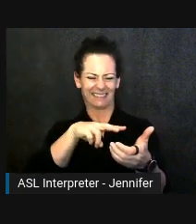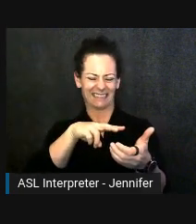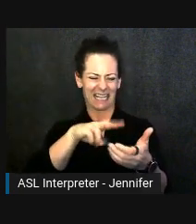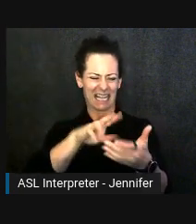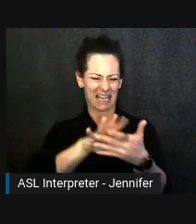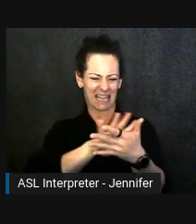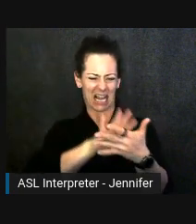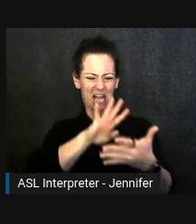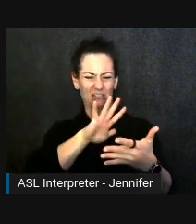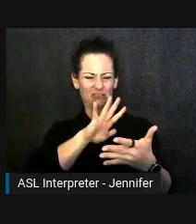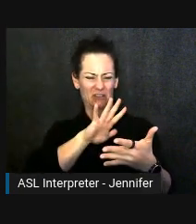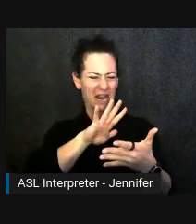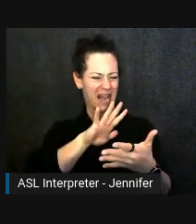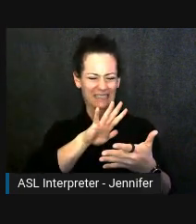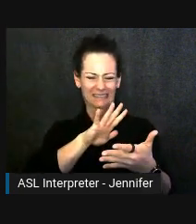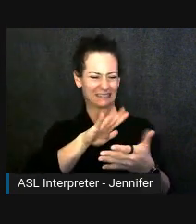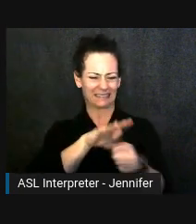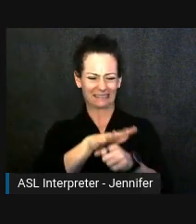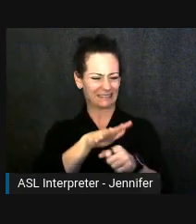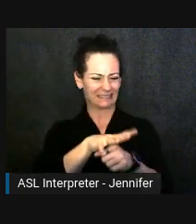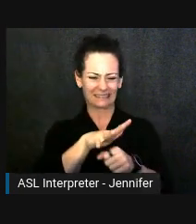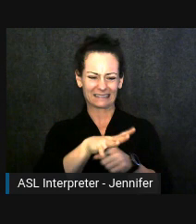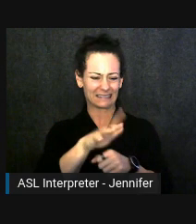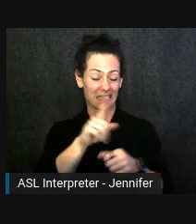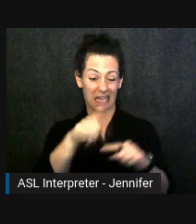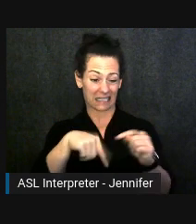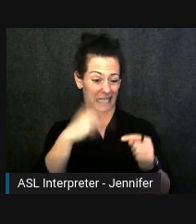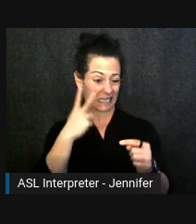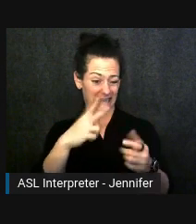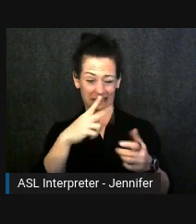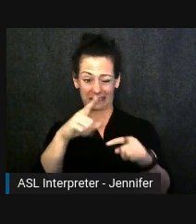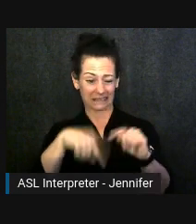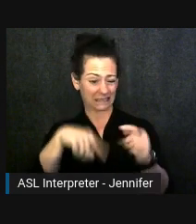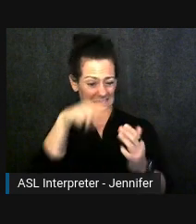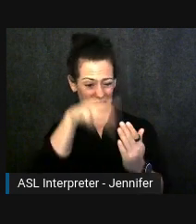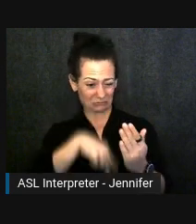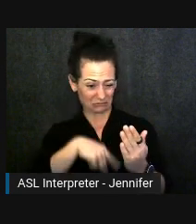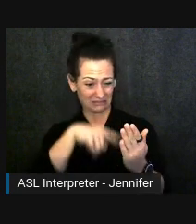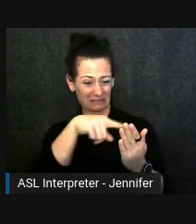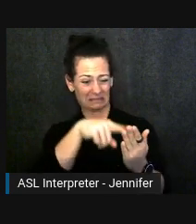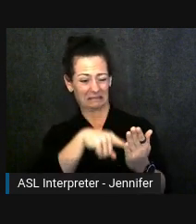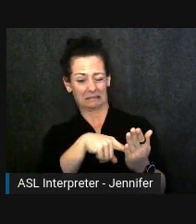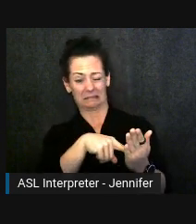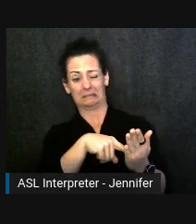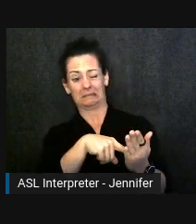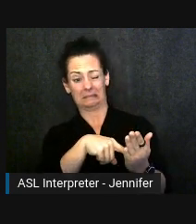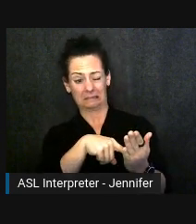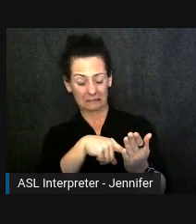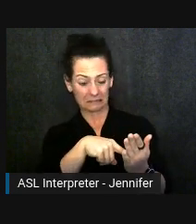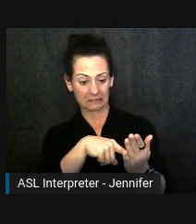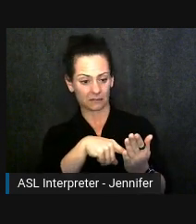maybe improved it, I should say, by an accessible website, rather than on a site that's all cluttered and garbagy,